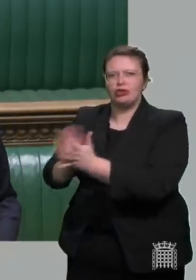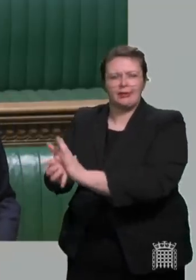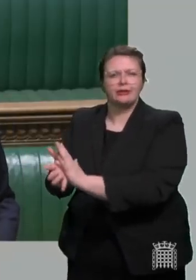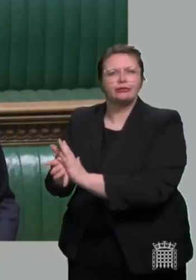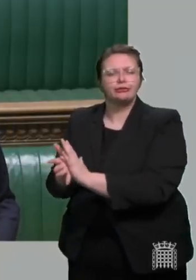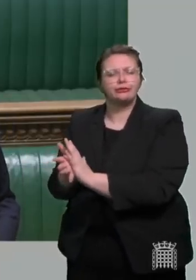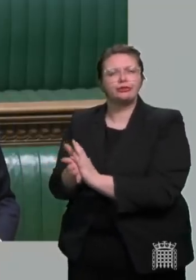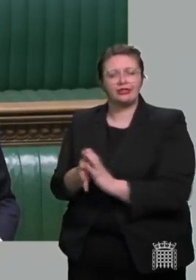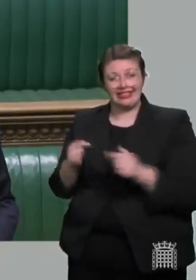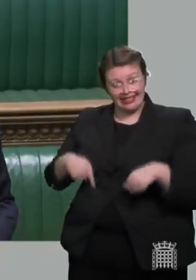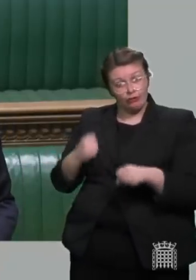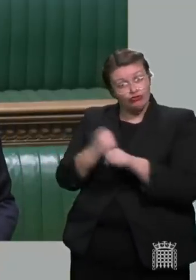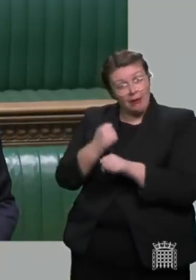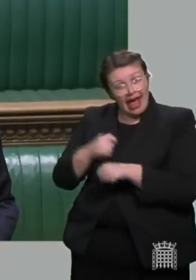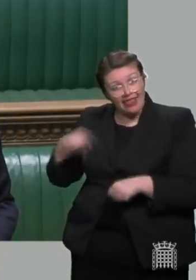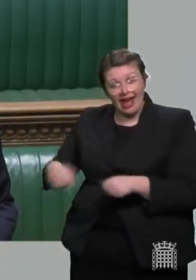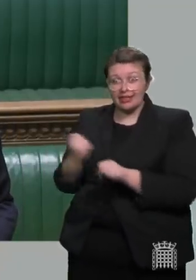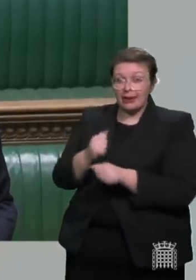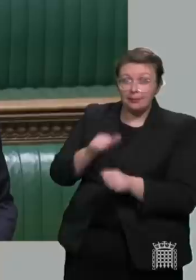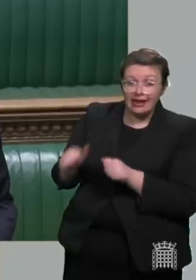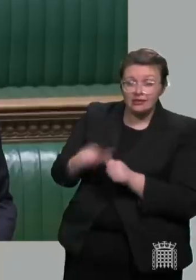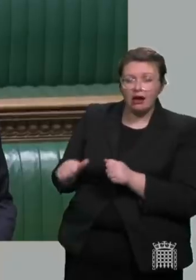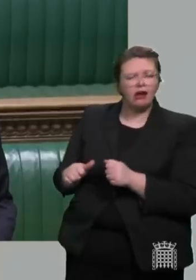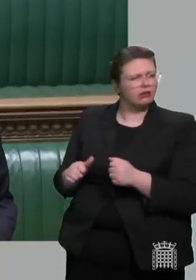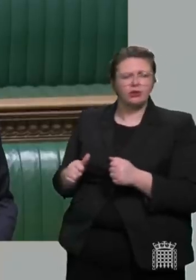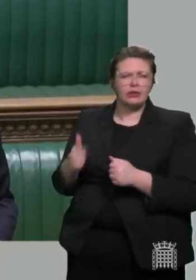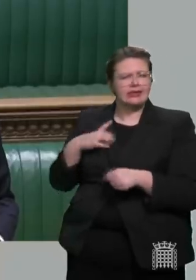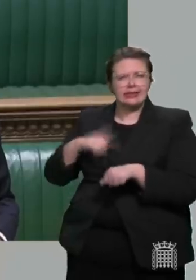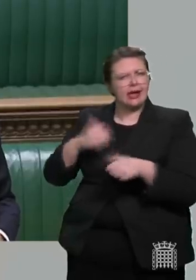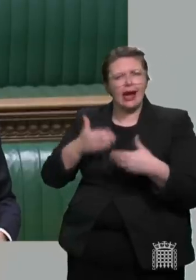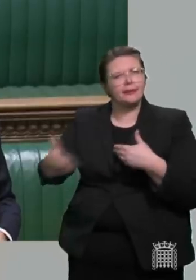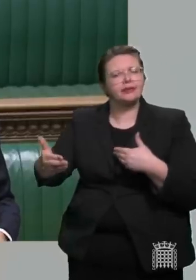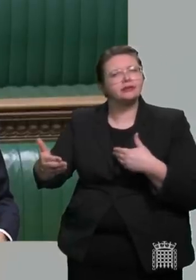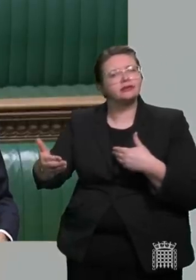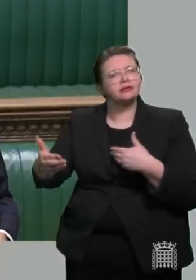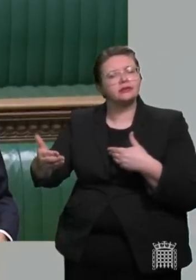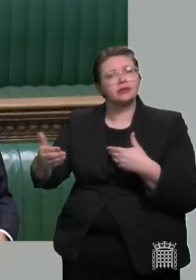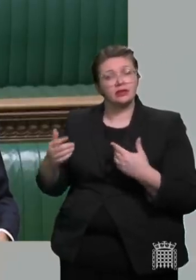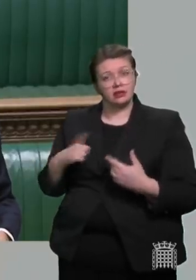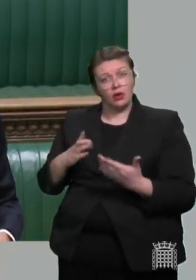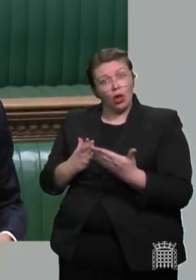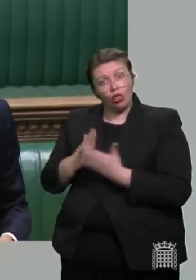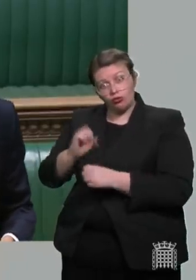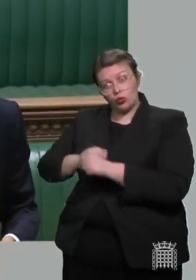The OBR still expects that in five years’ time, because of coronavirus, our economy